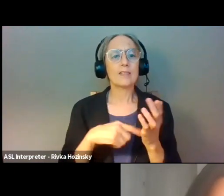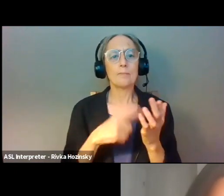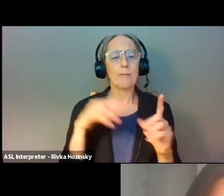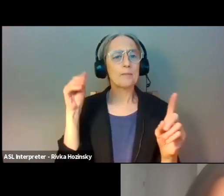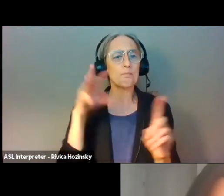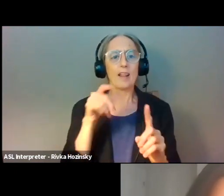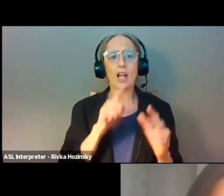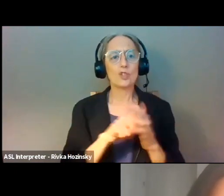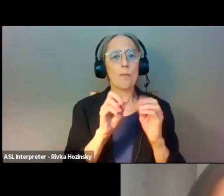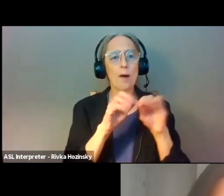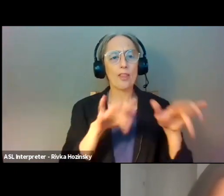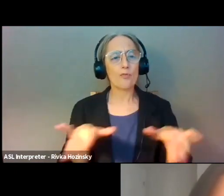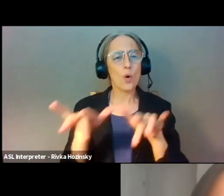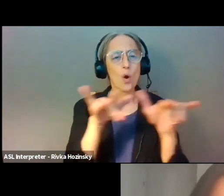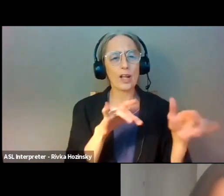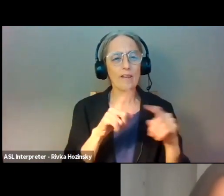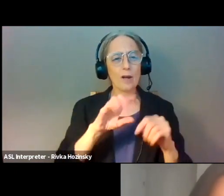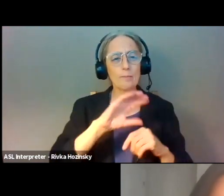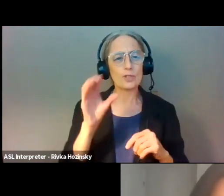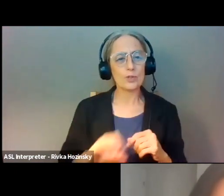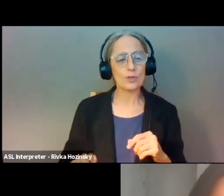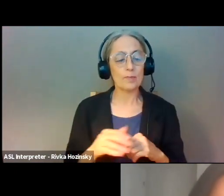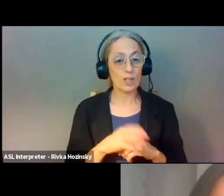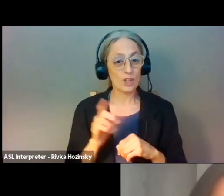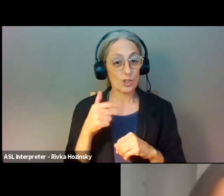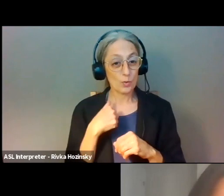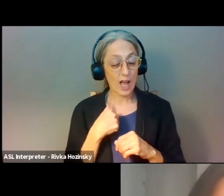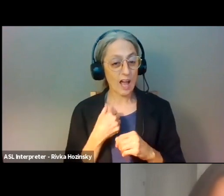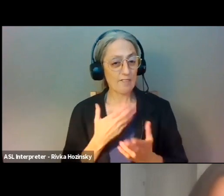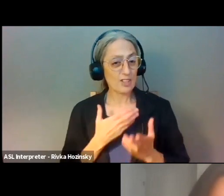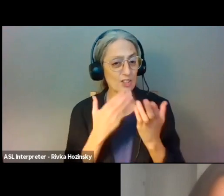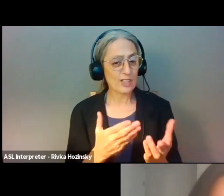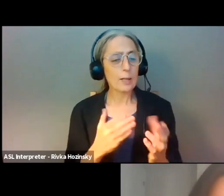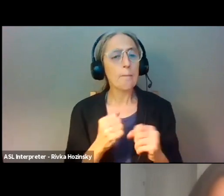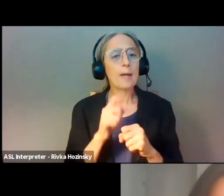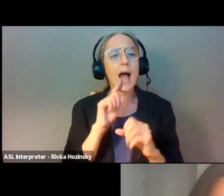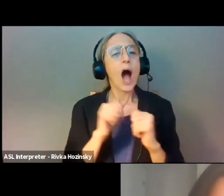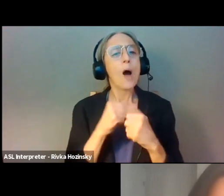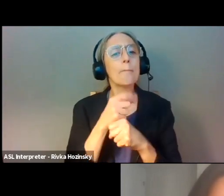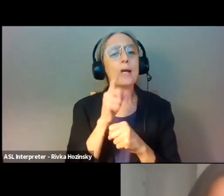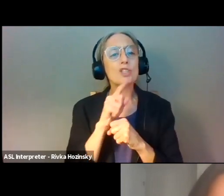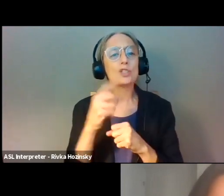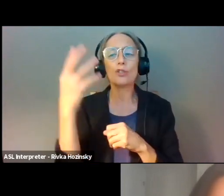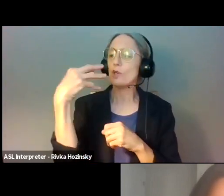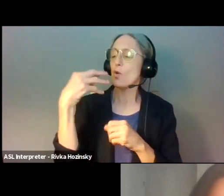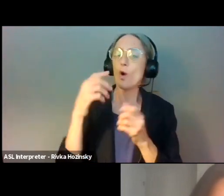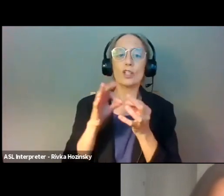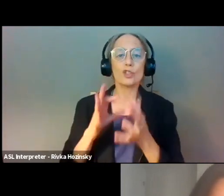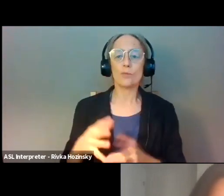Do you have any suggestions to make sure that the ASL interpreters are part of the recording? Whether that's pinning or spotlighting?